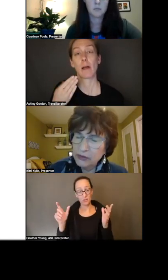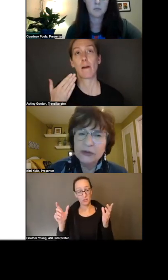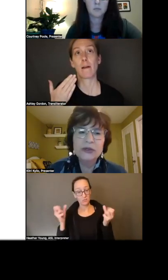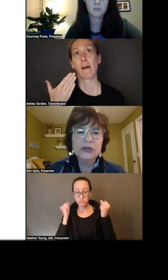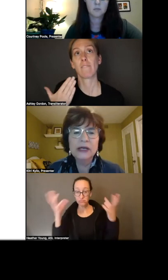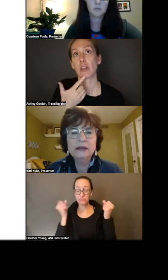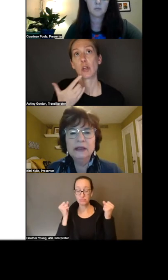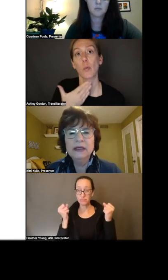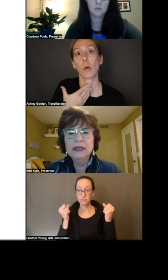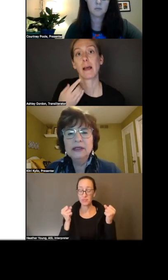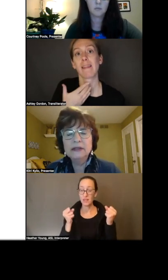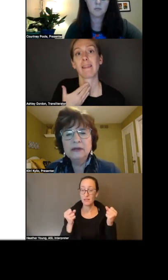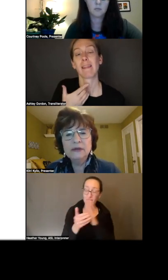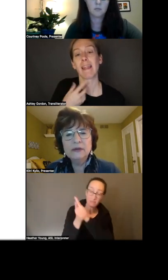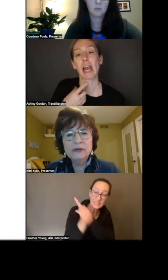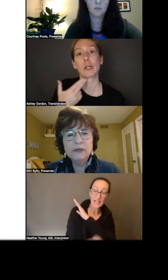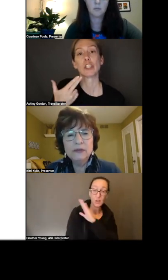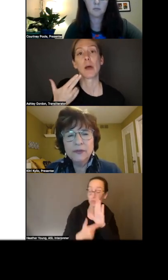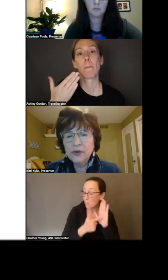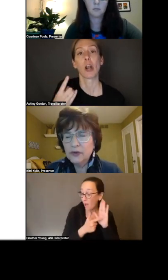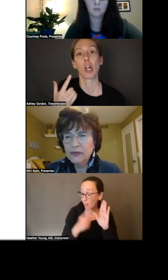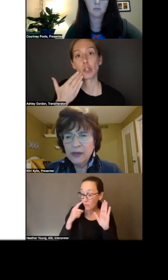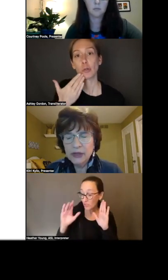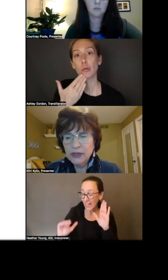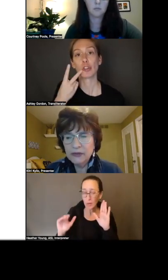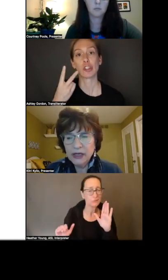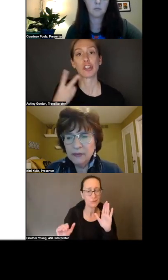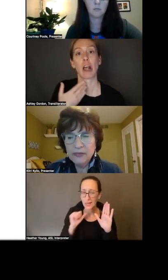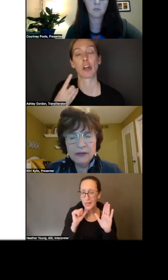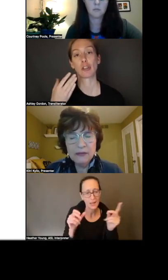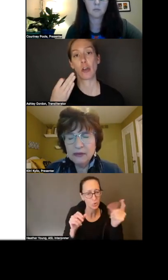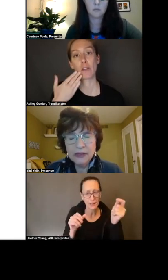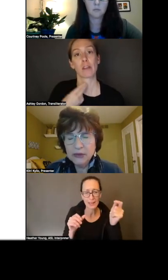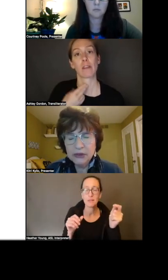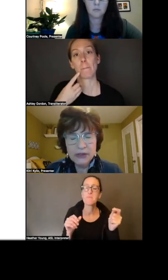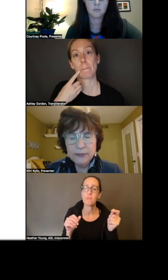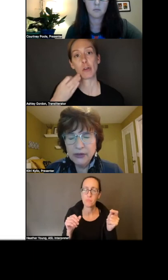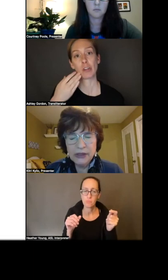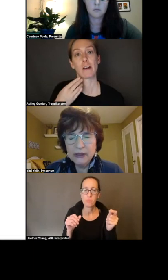to your child. So for that period of time, that language learning period